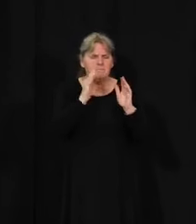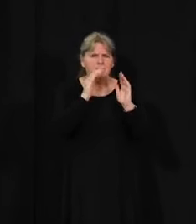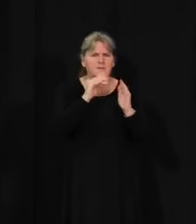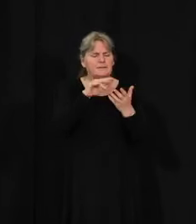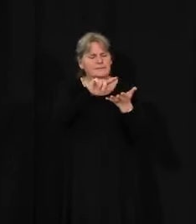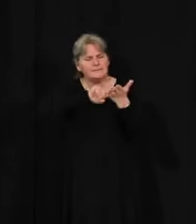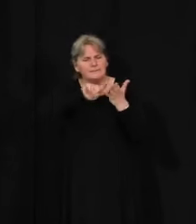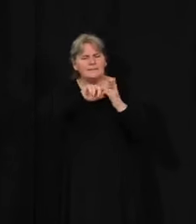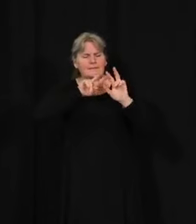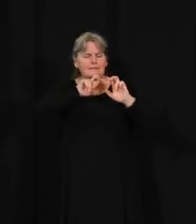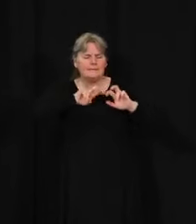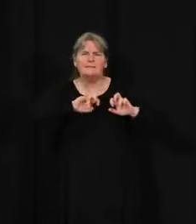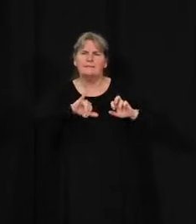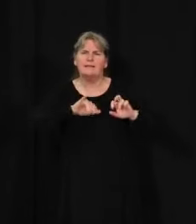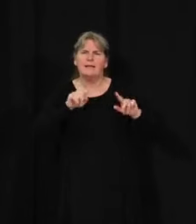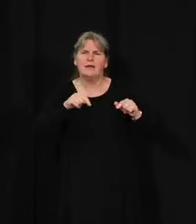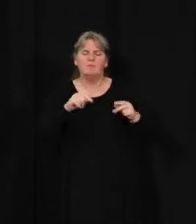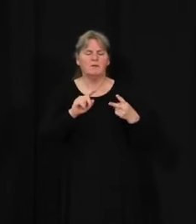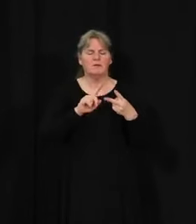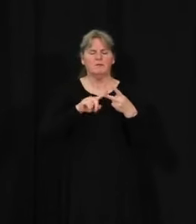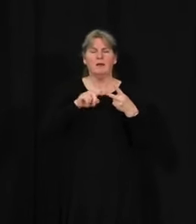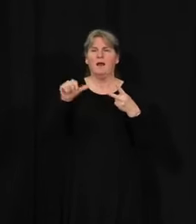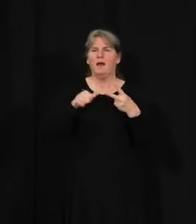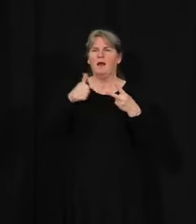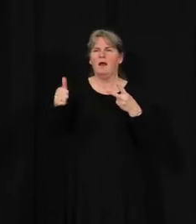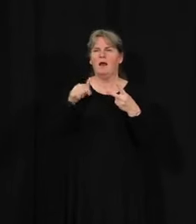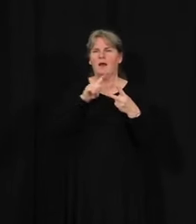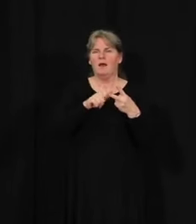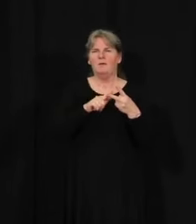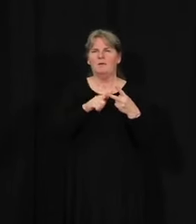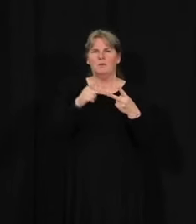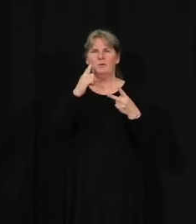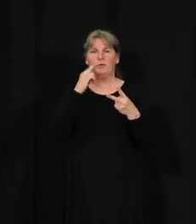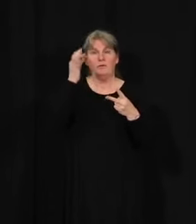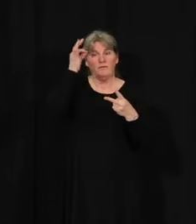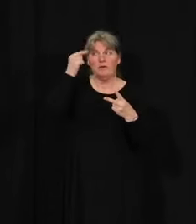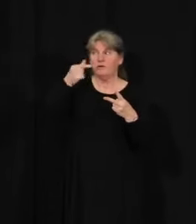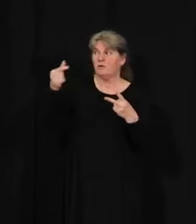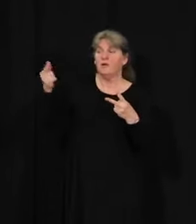concentration of our activities. The second part I wanted to say is you will note, the federal